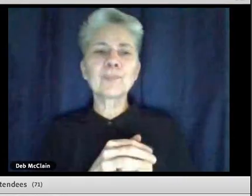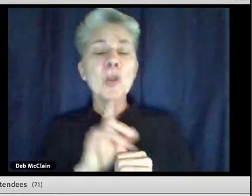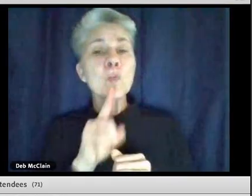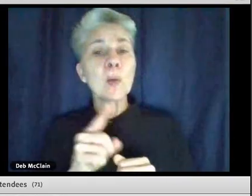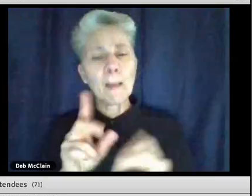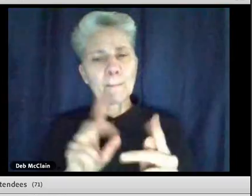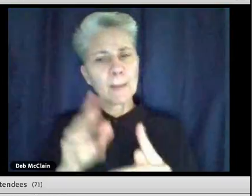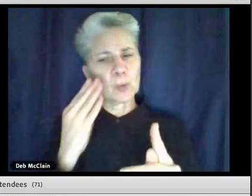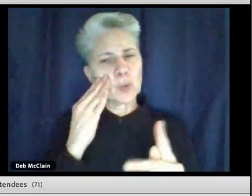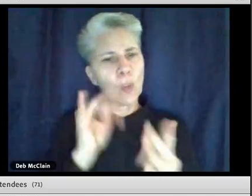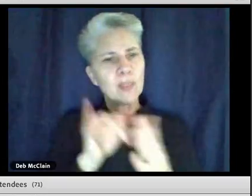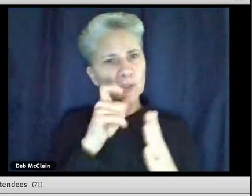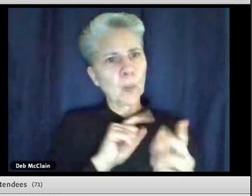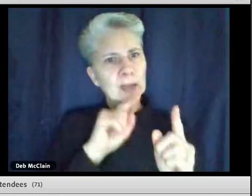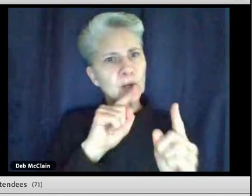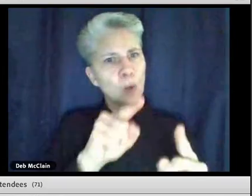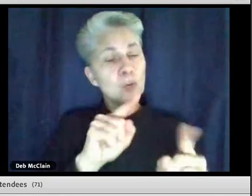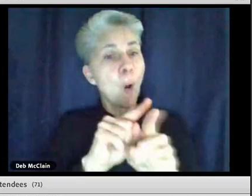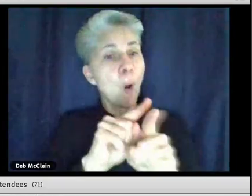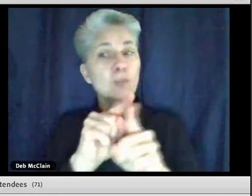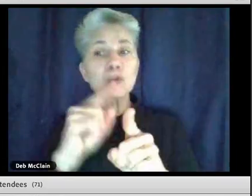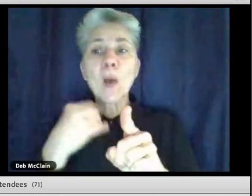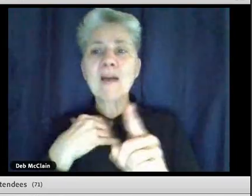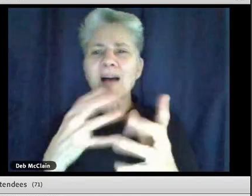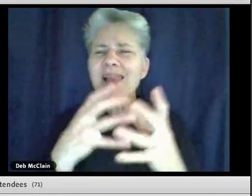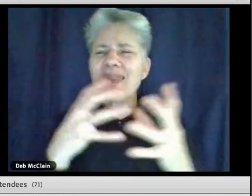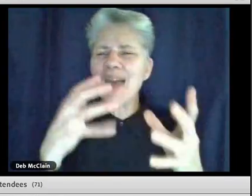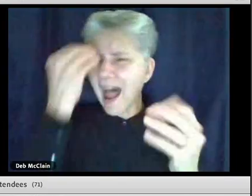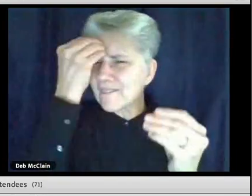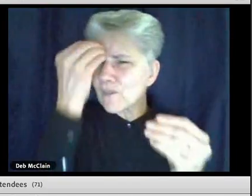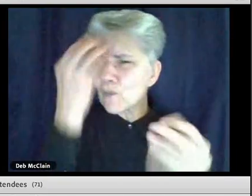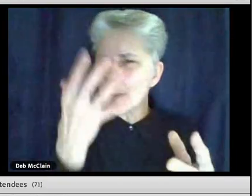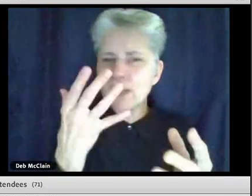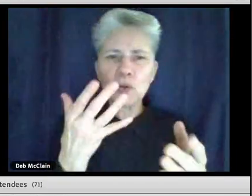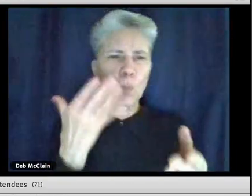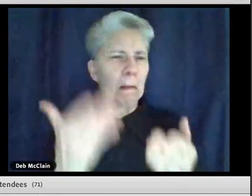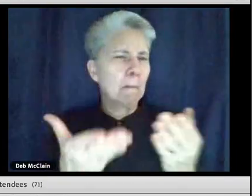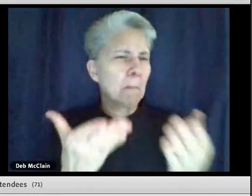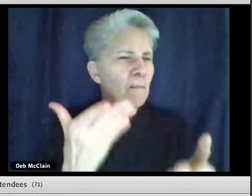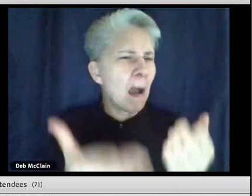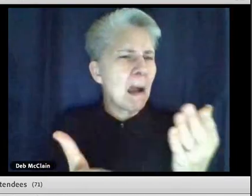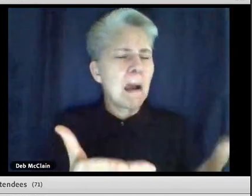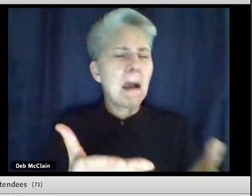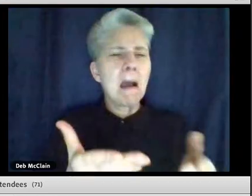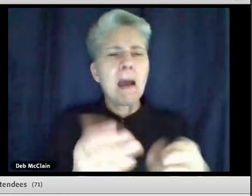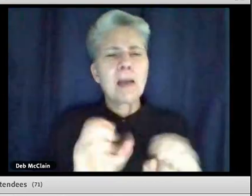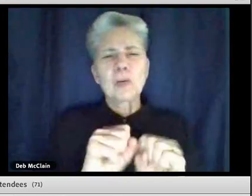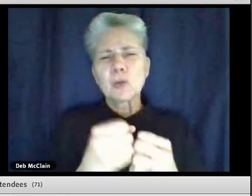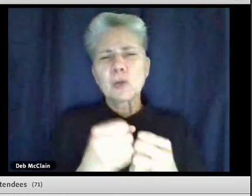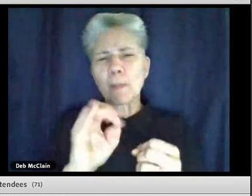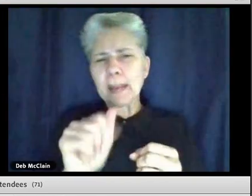You know, very skeptical. Right, and people know that that's who we go to. We also have tons of materials